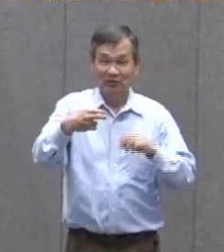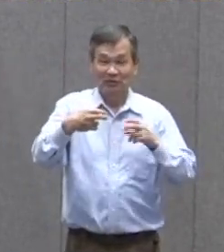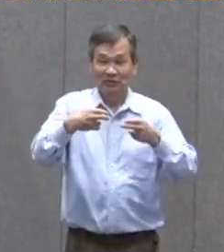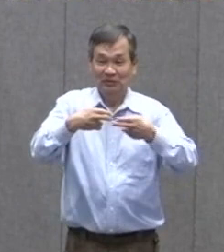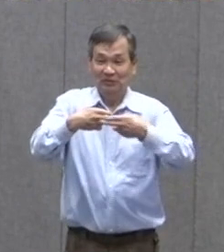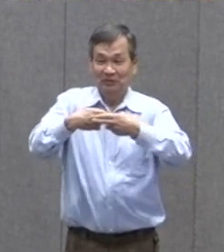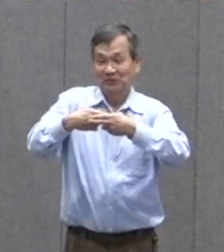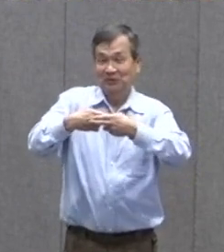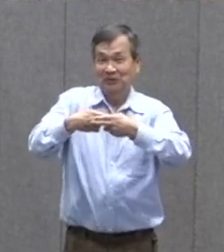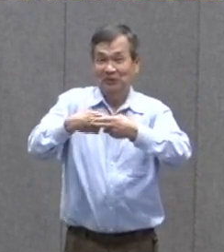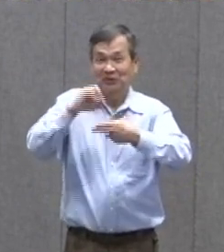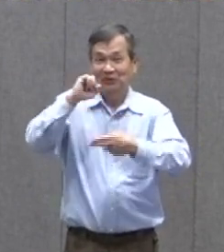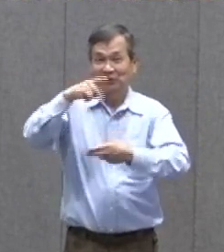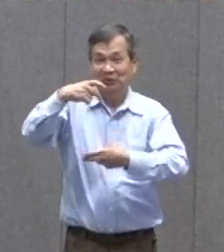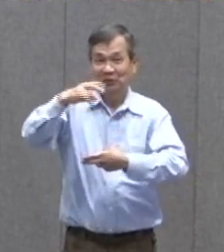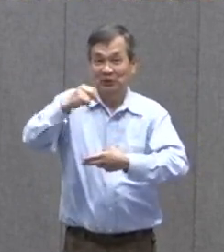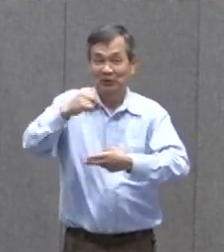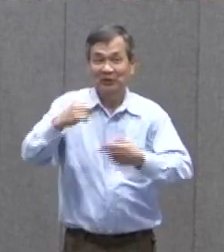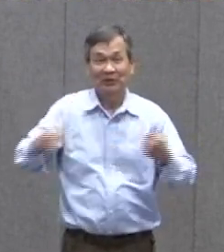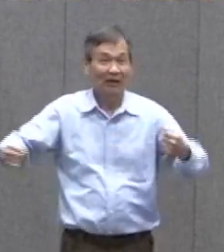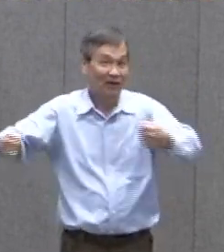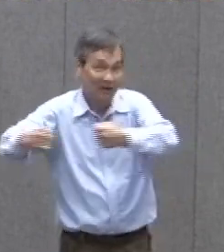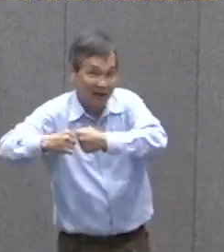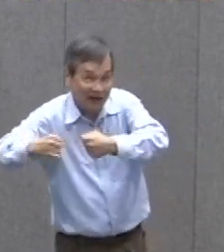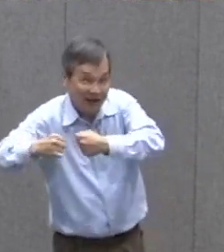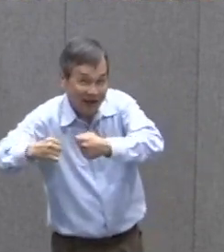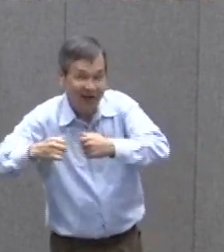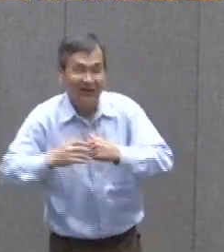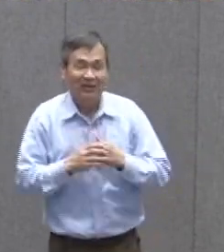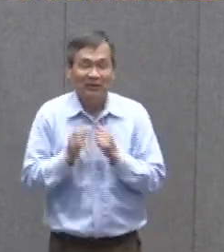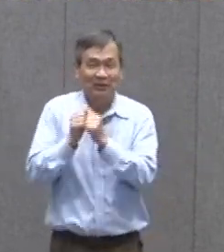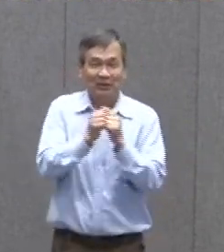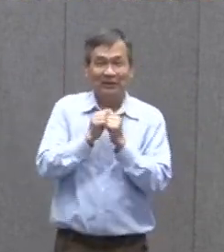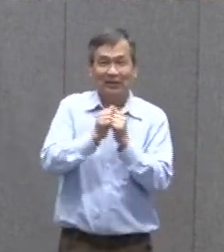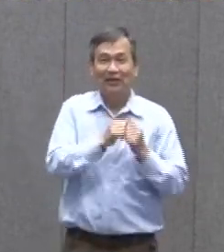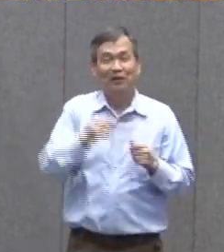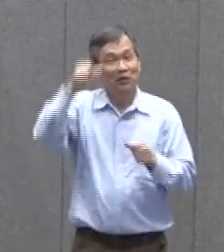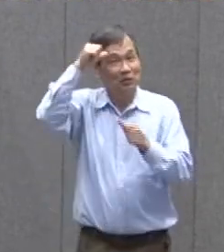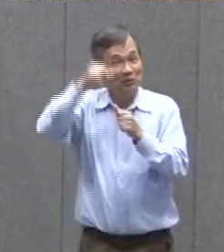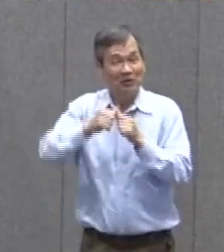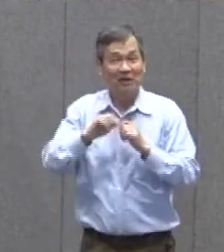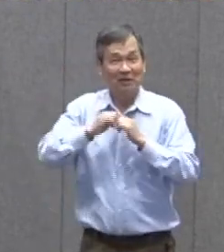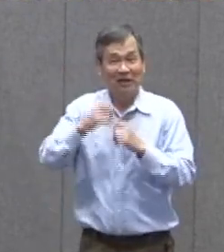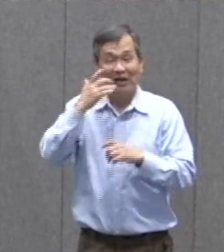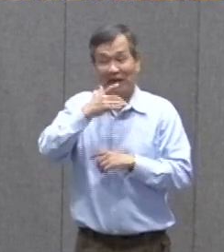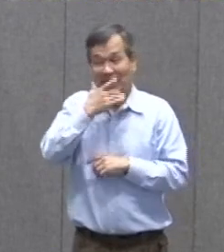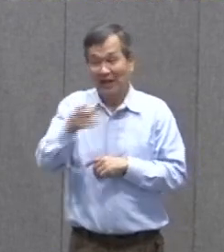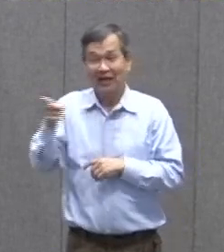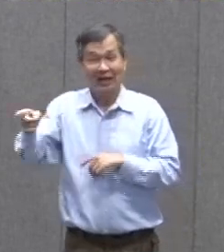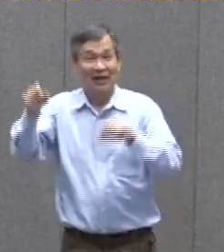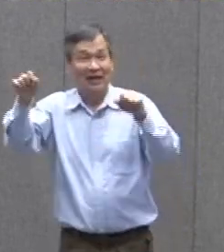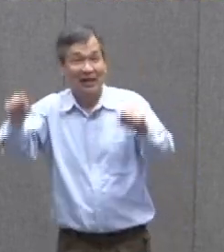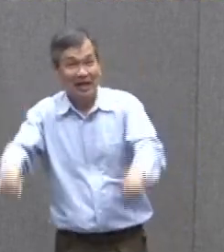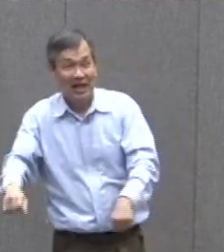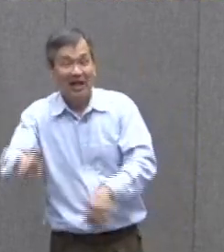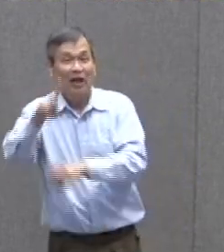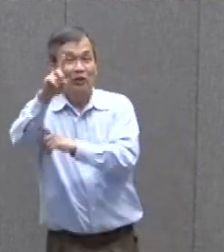getting a nice hug at the end of a day, remembering how lucky he was to be able to do all the things